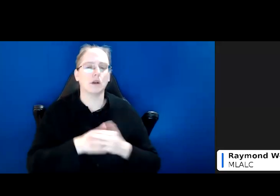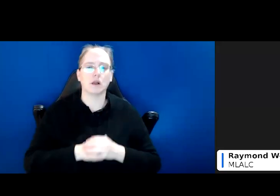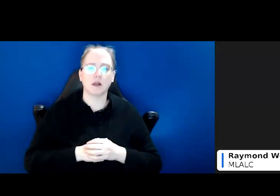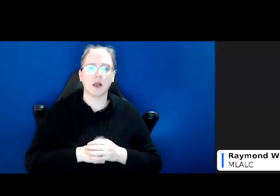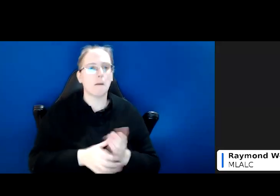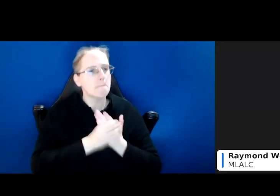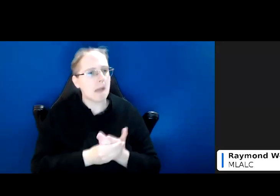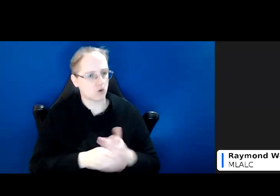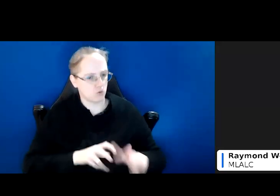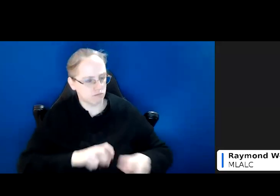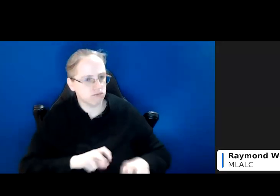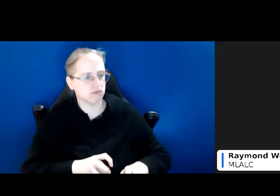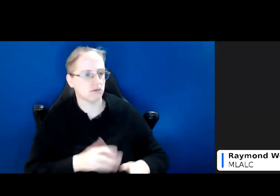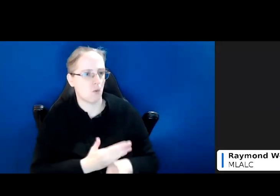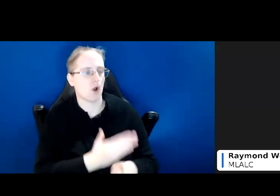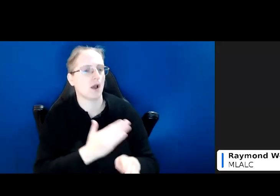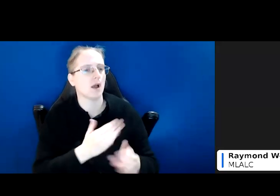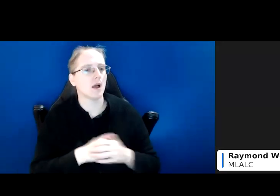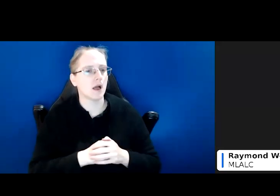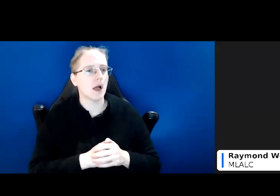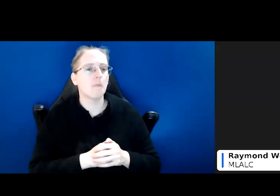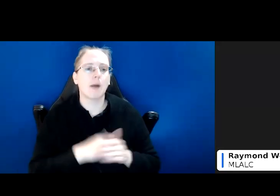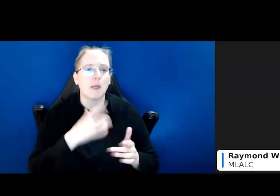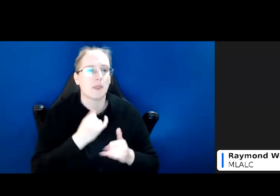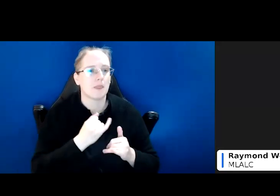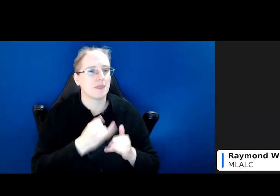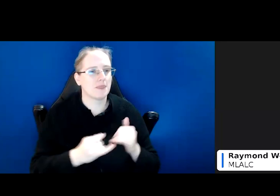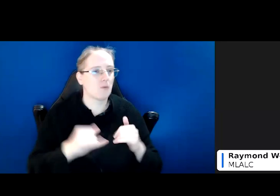But besides, what you could get was down in a train station, six were down,